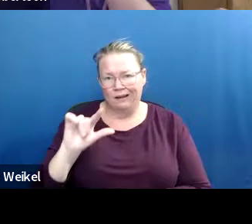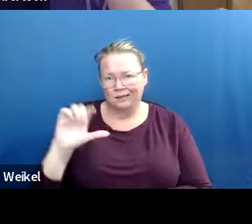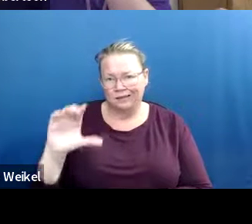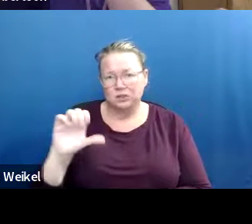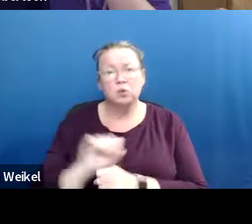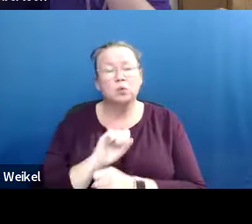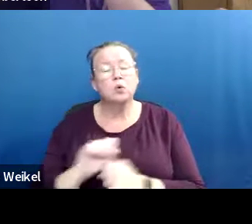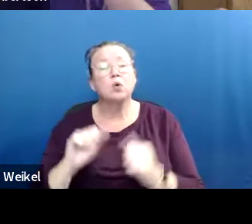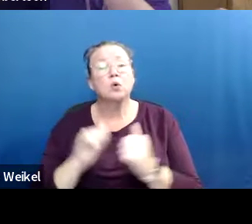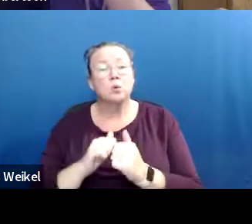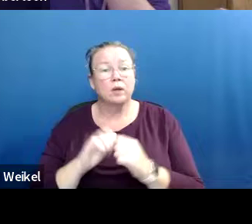Harm (He/Him): consumers.